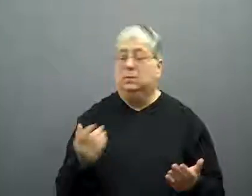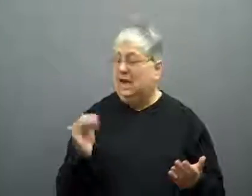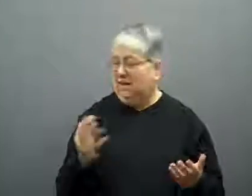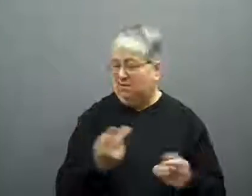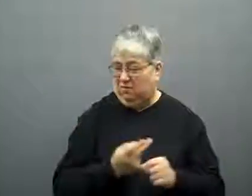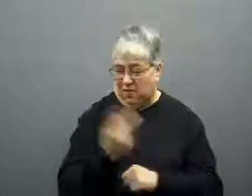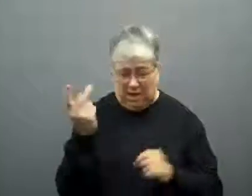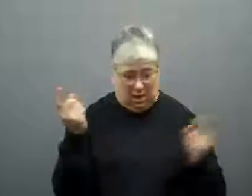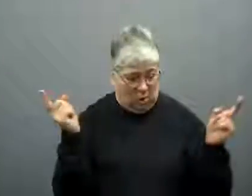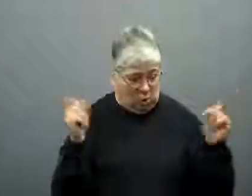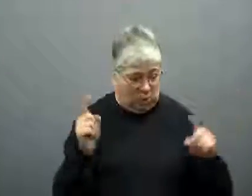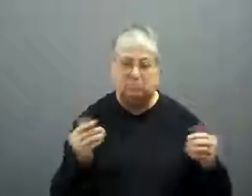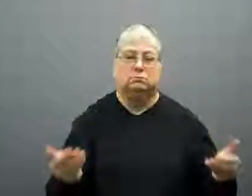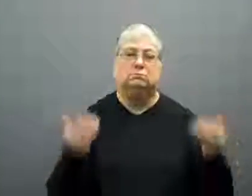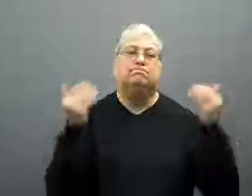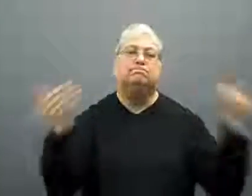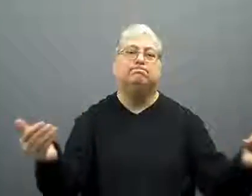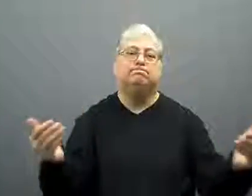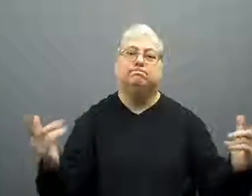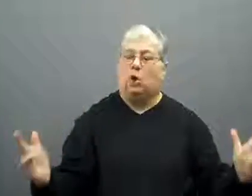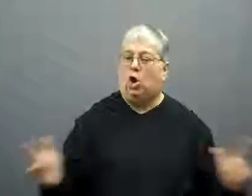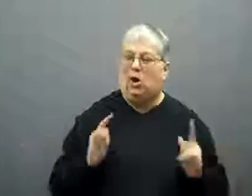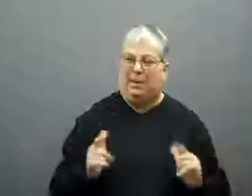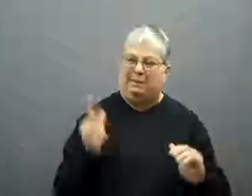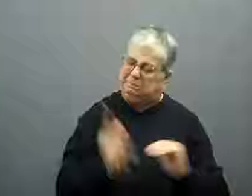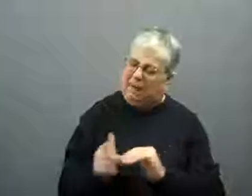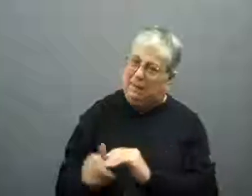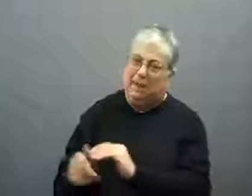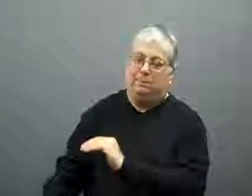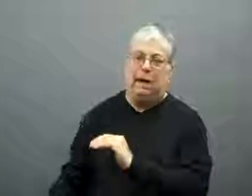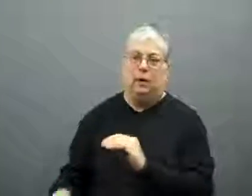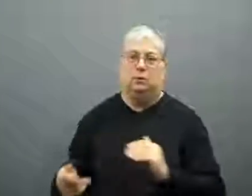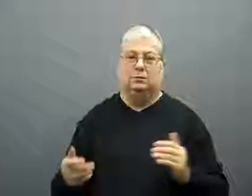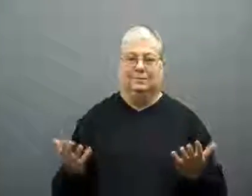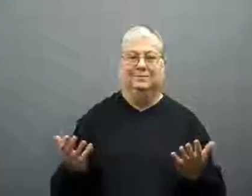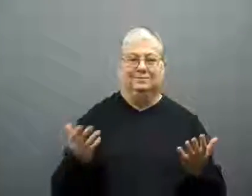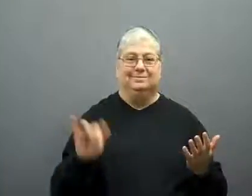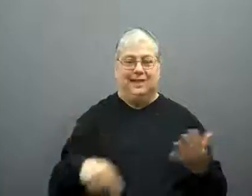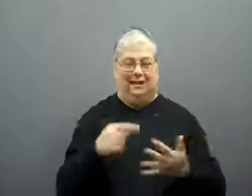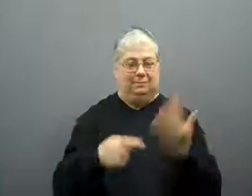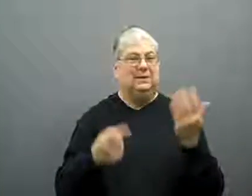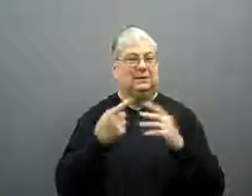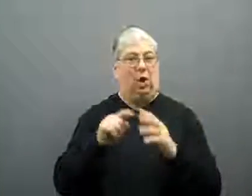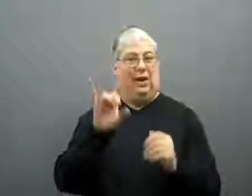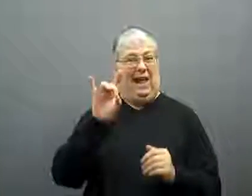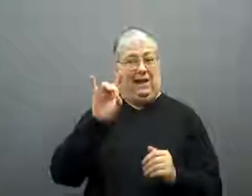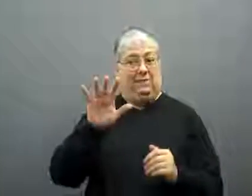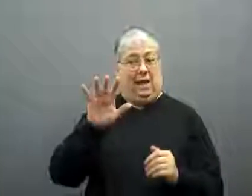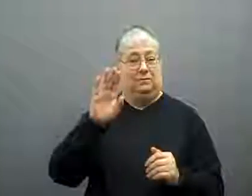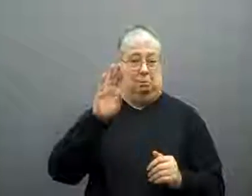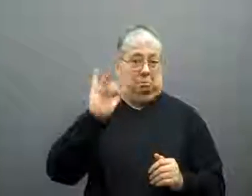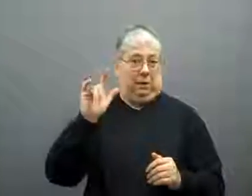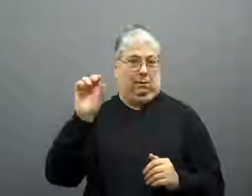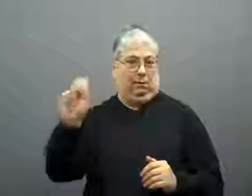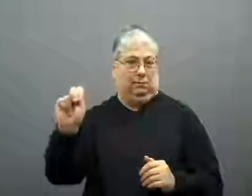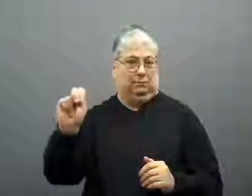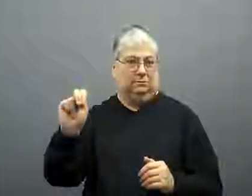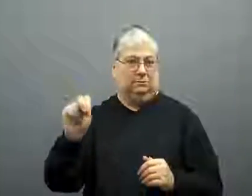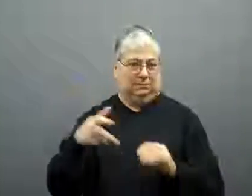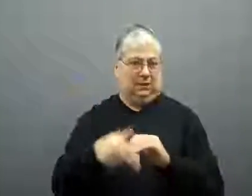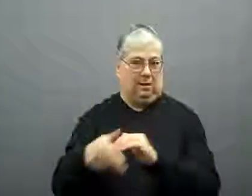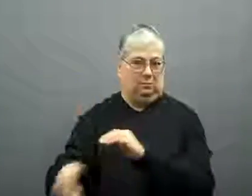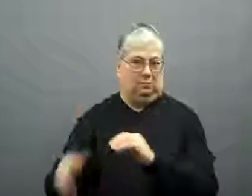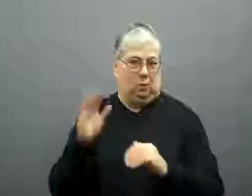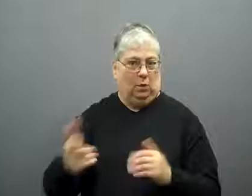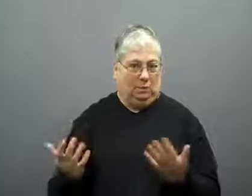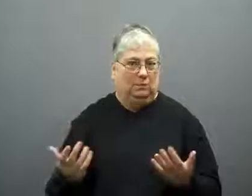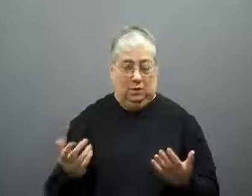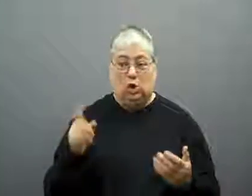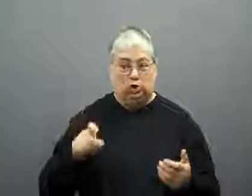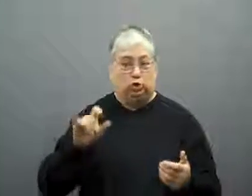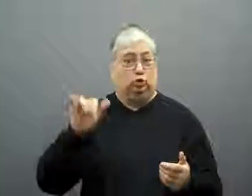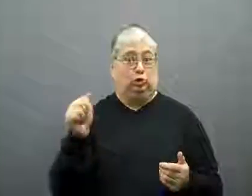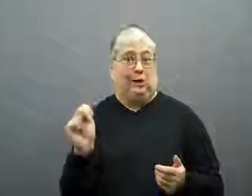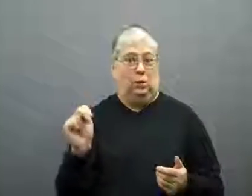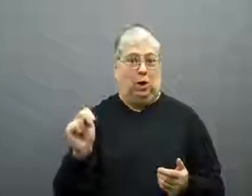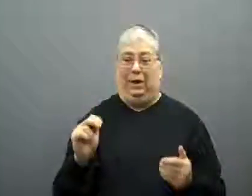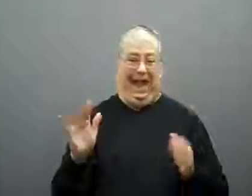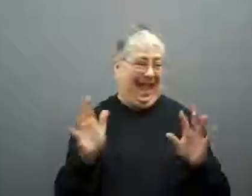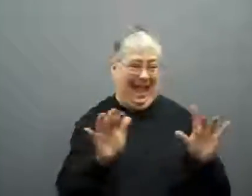then automatic cuts would kick in.